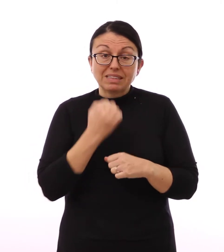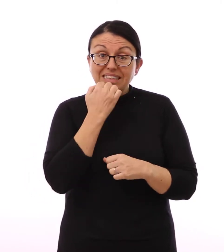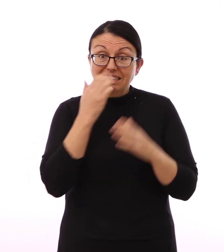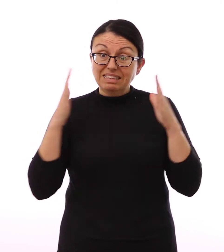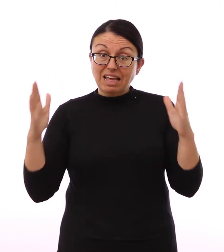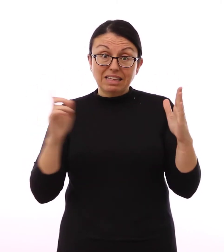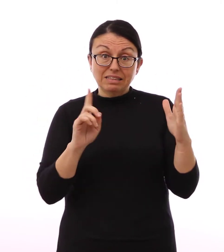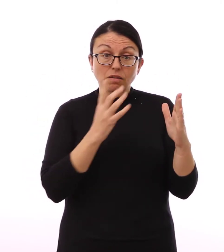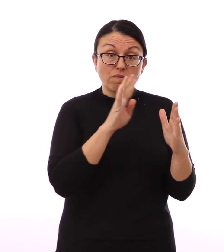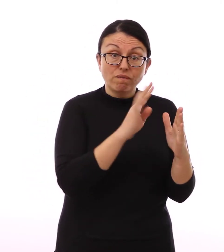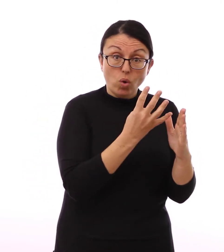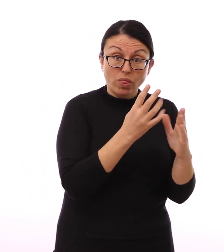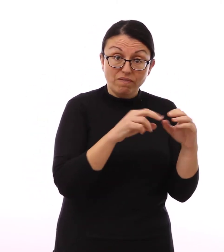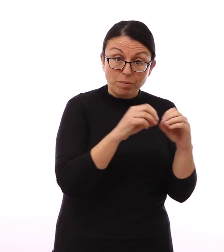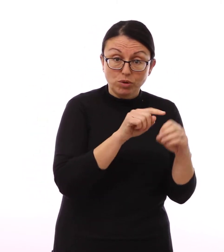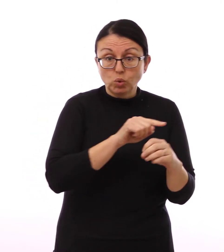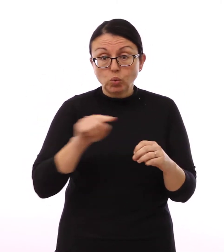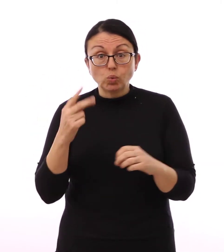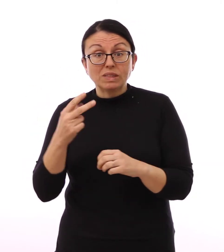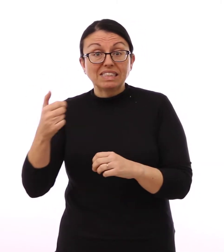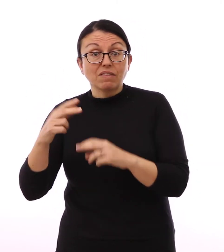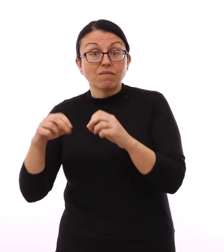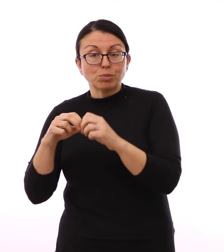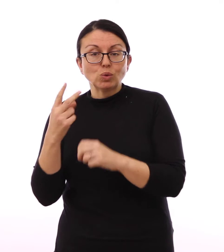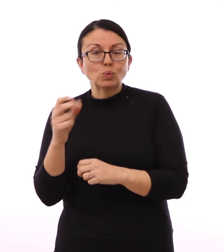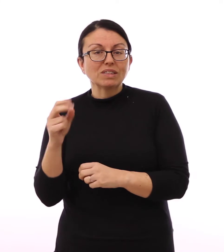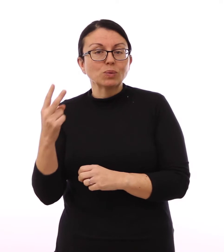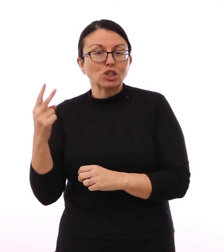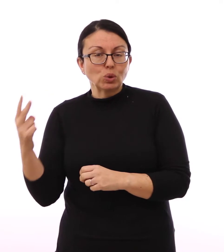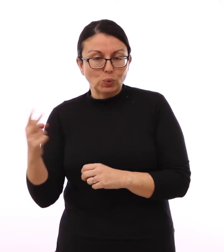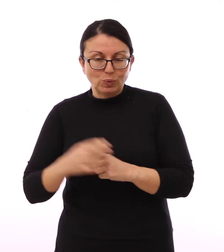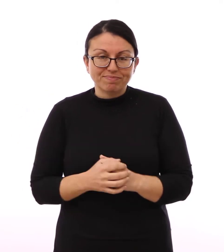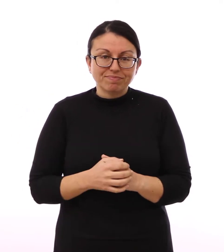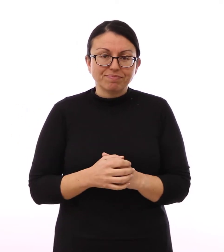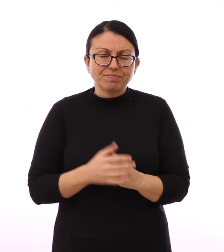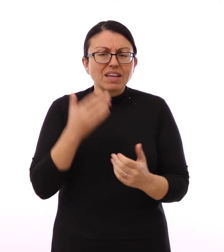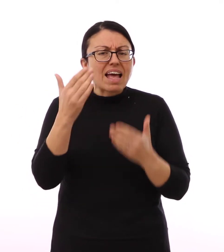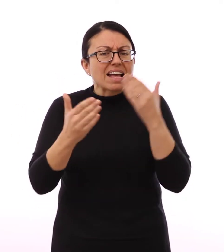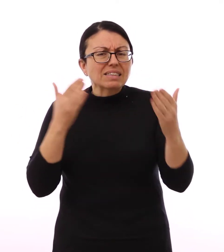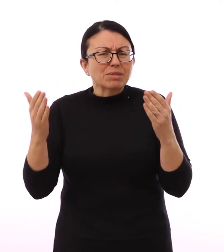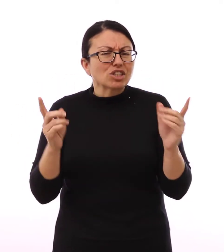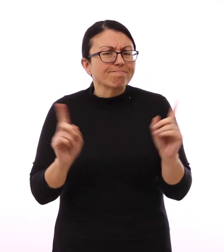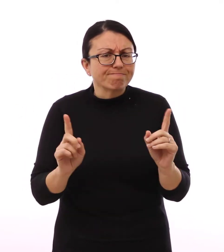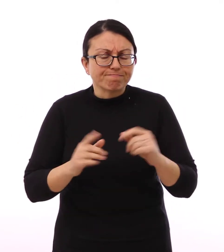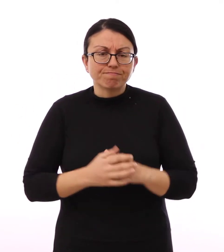Dates: 4 - 26 February 2022 About The Exhibition